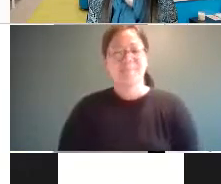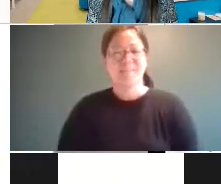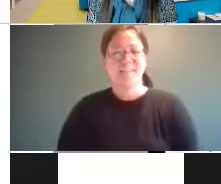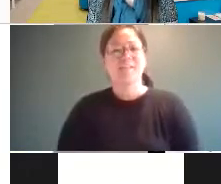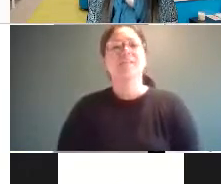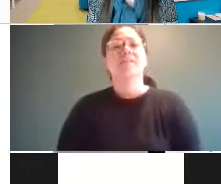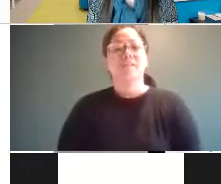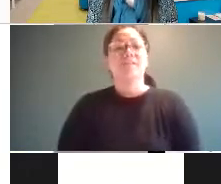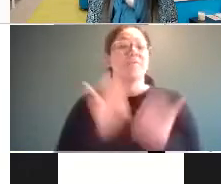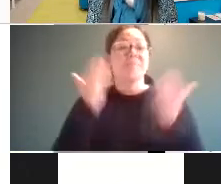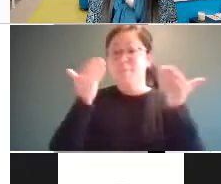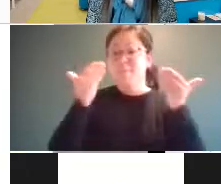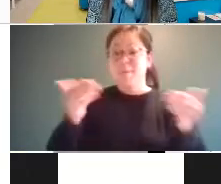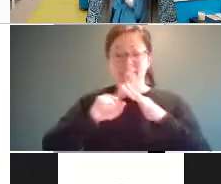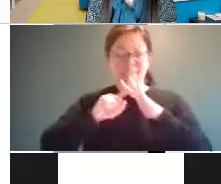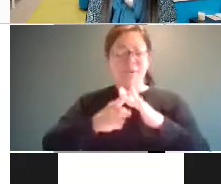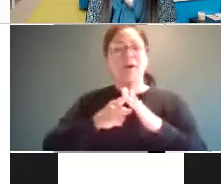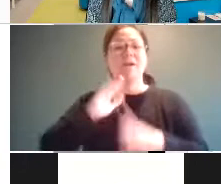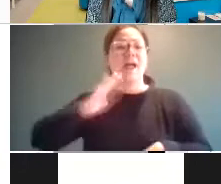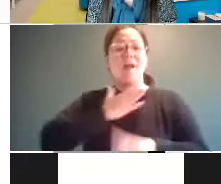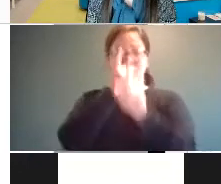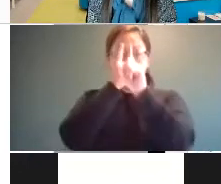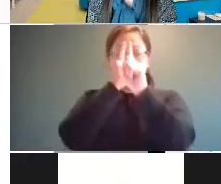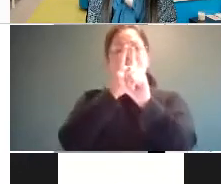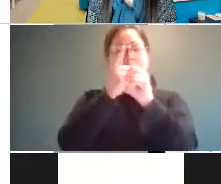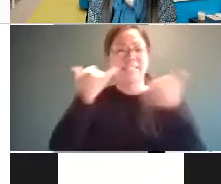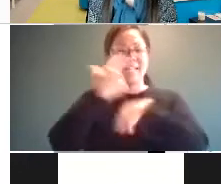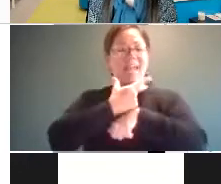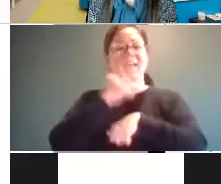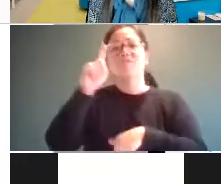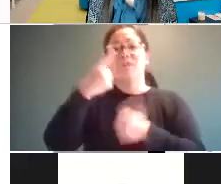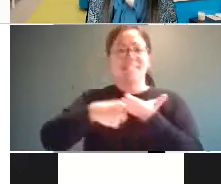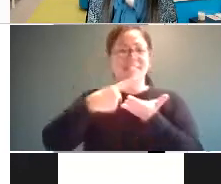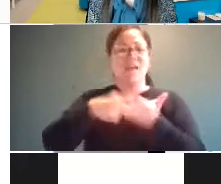So let's dive in. Our goal today is to break down brand style guides